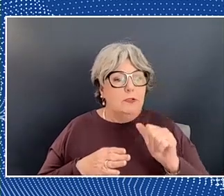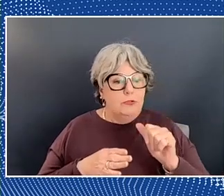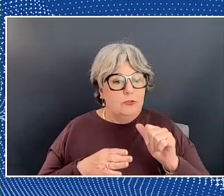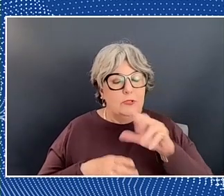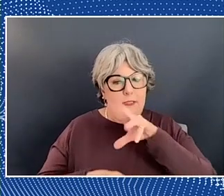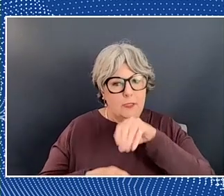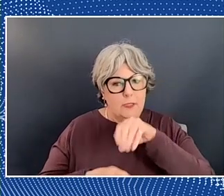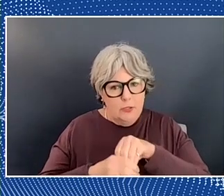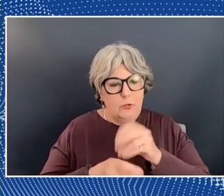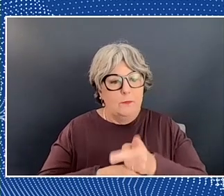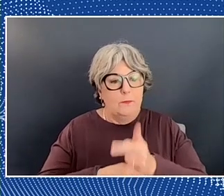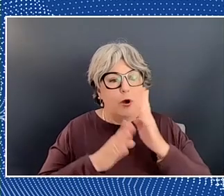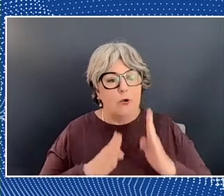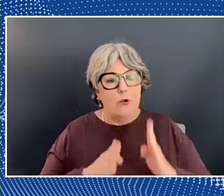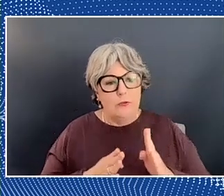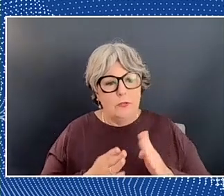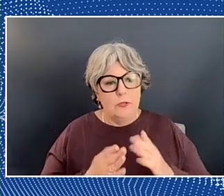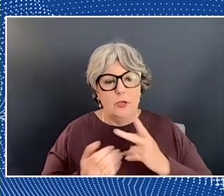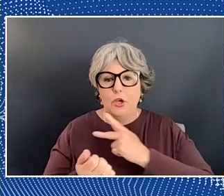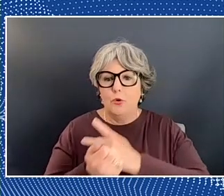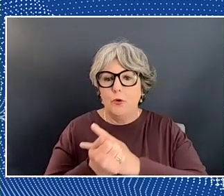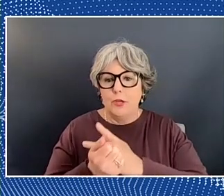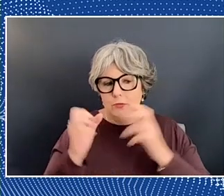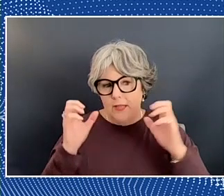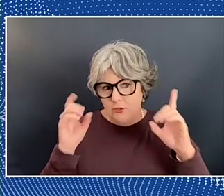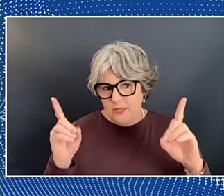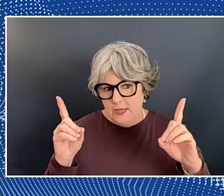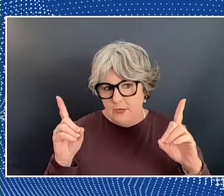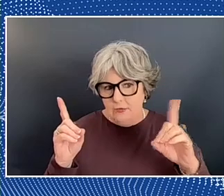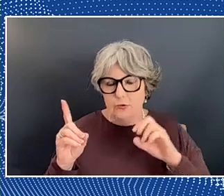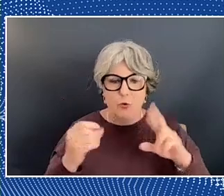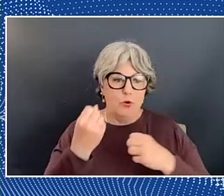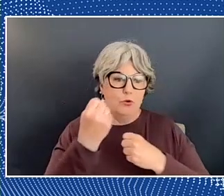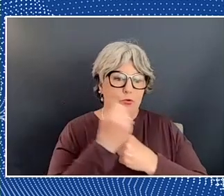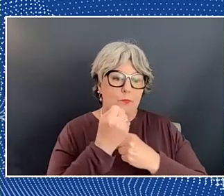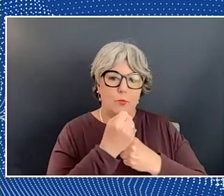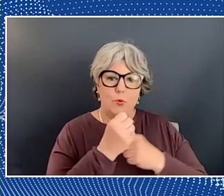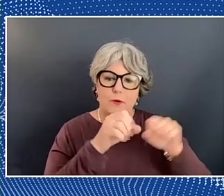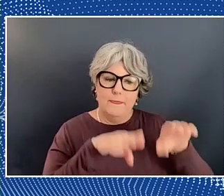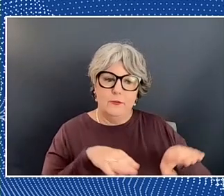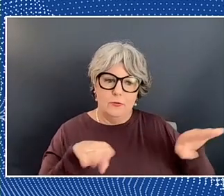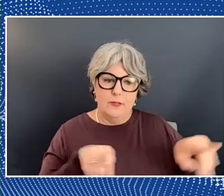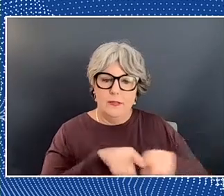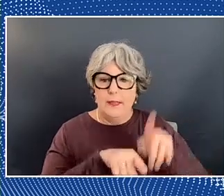pursue graduate education or support their children, like my parents and my mother,